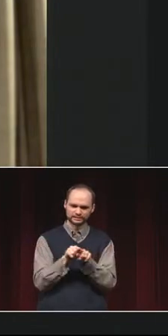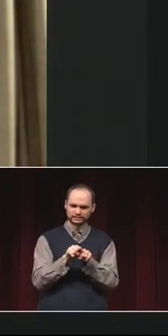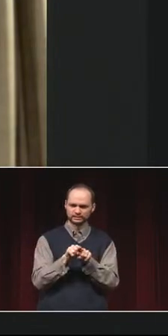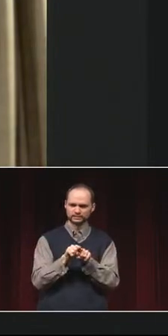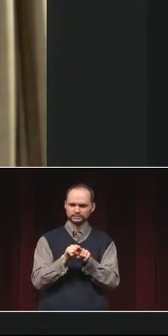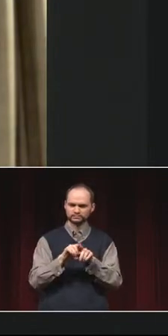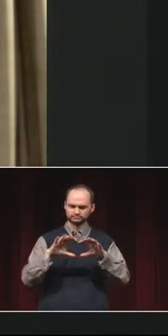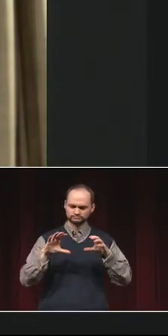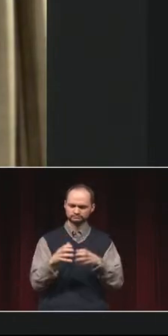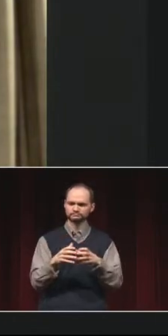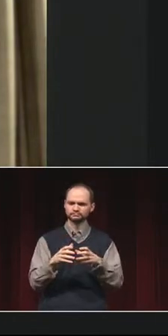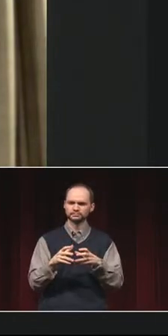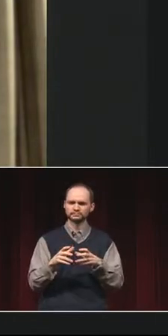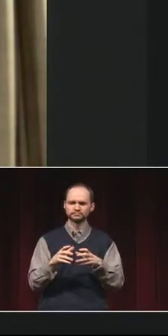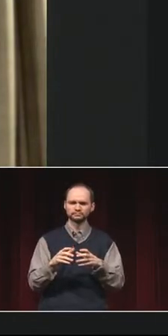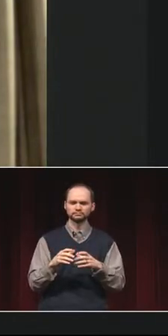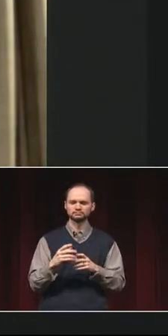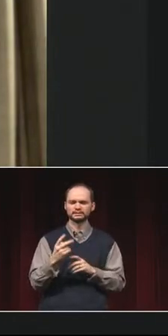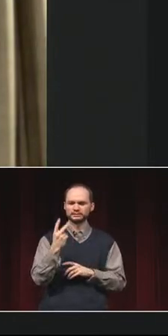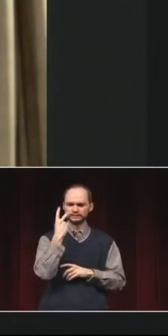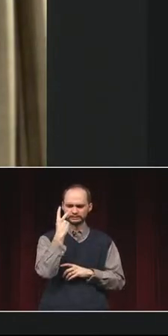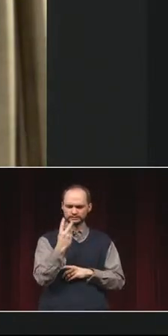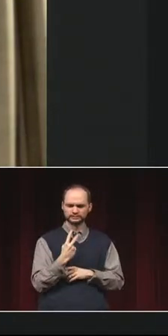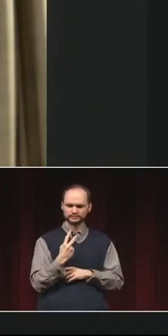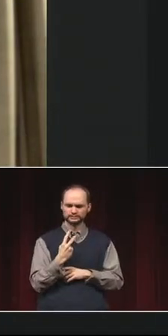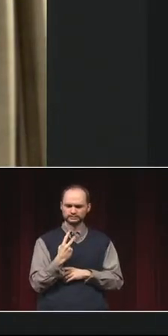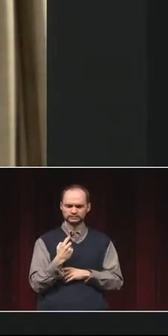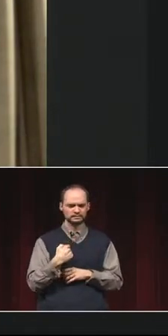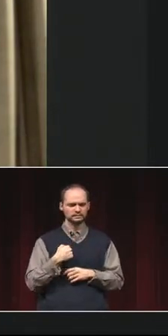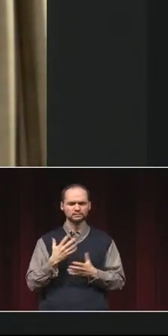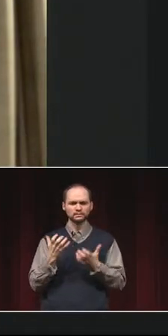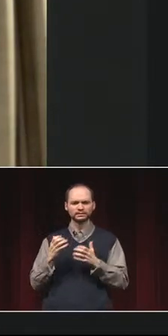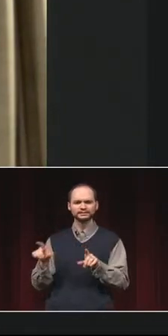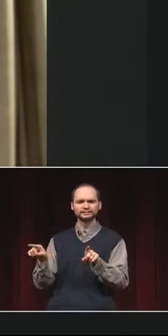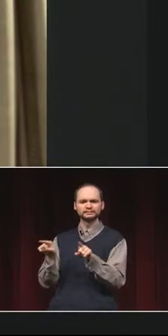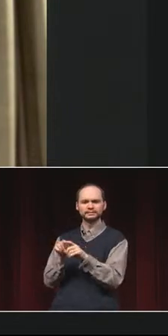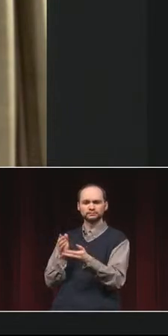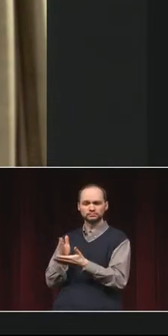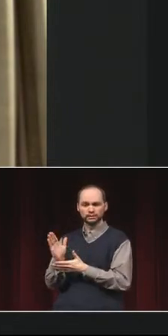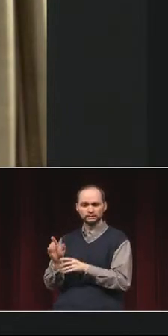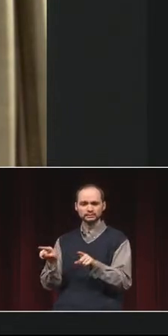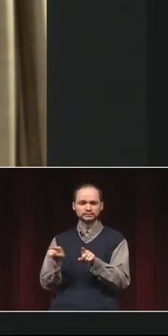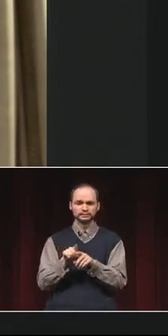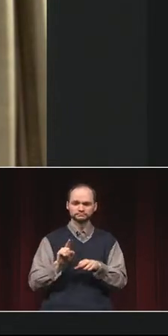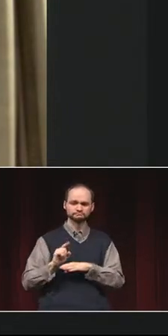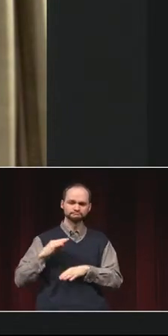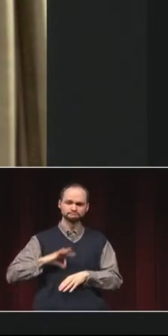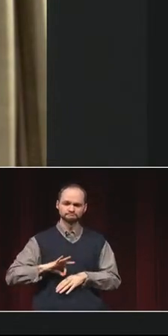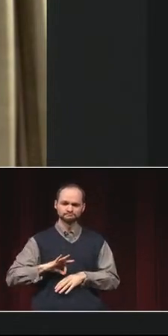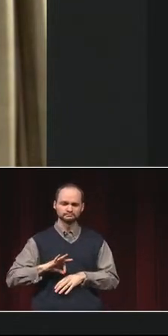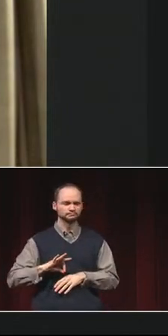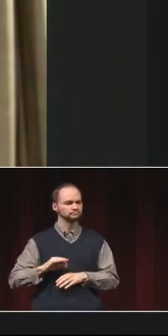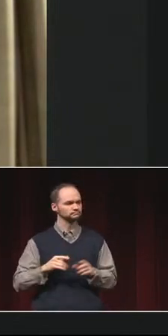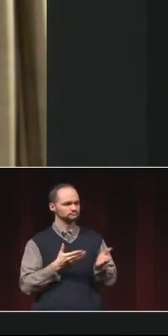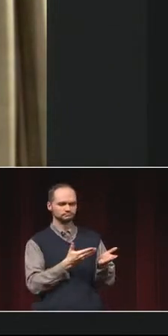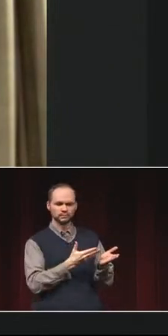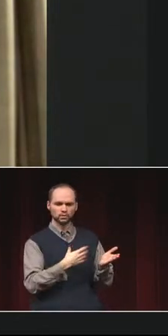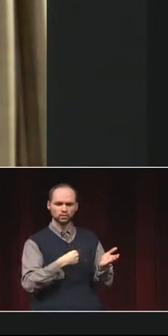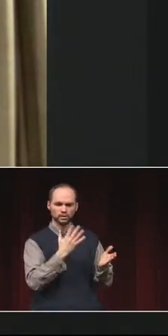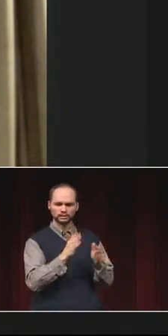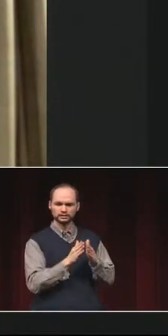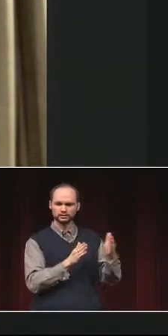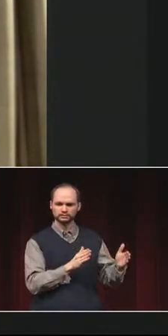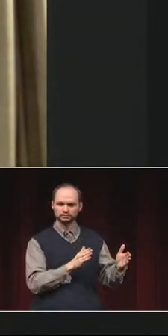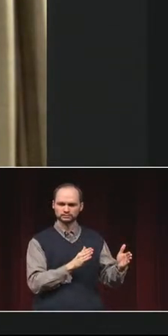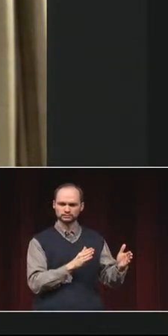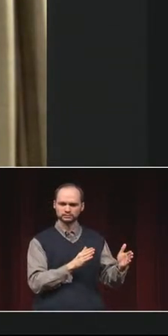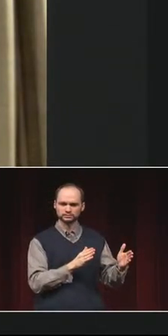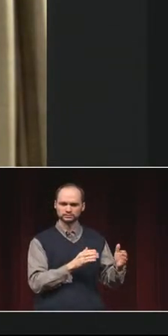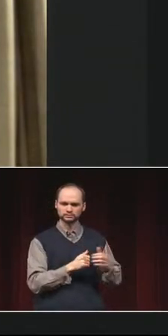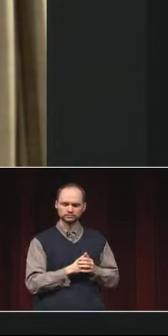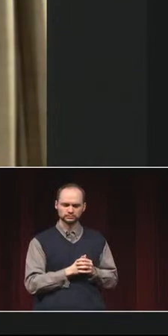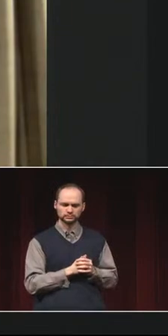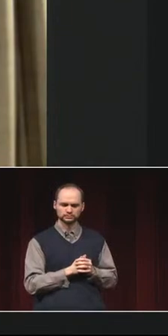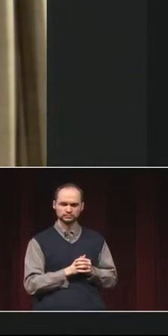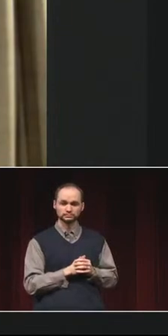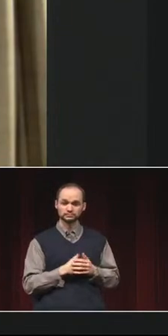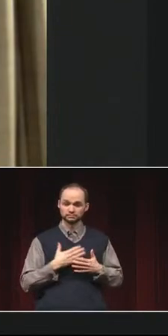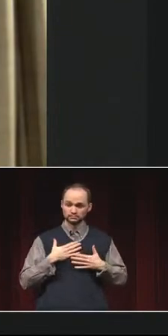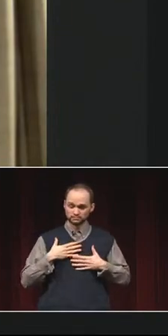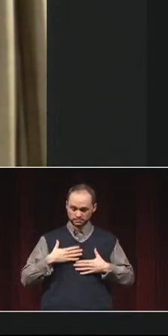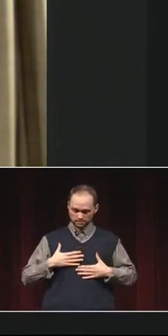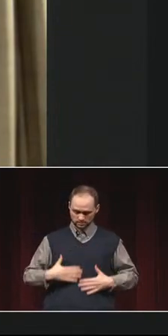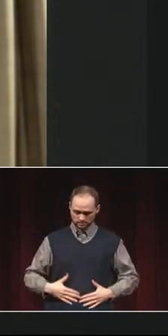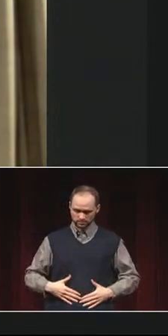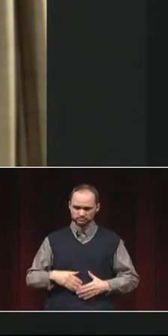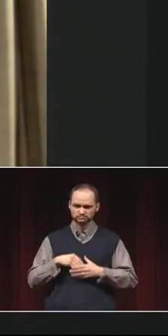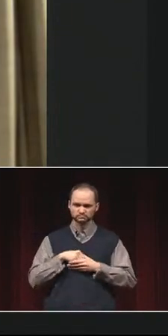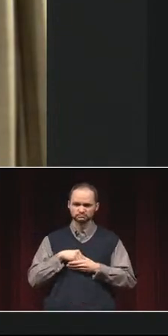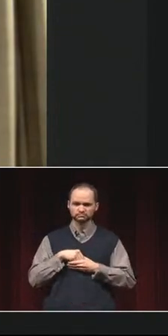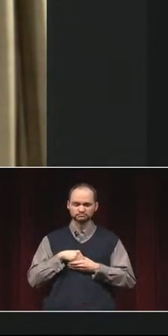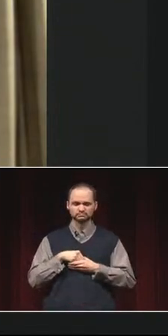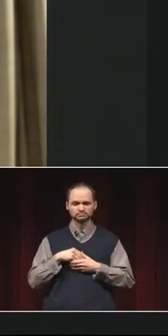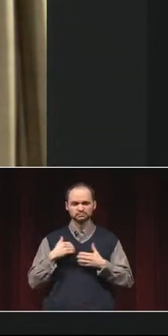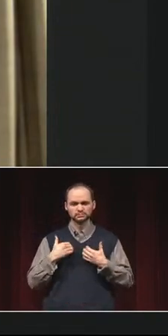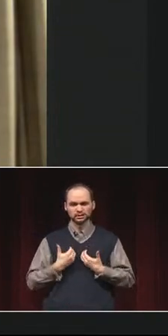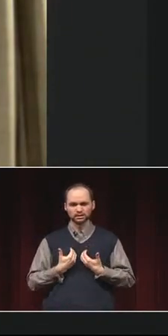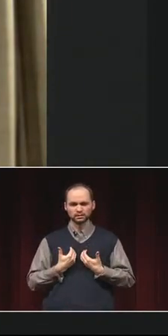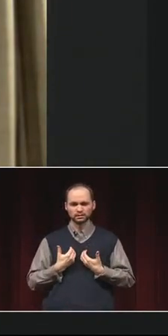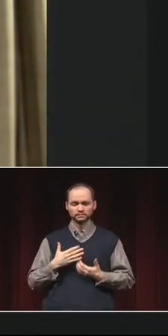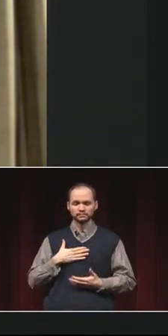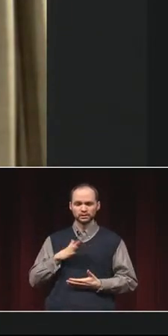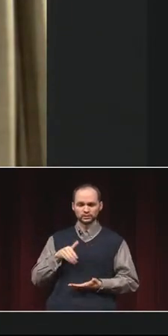and privileges as her white neighbors. I am tired in my body and in my soul.